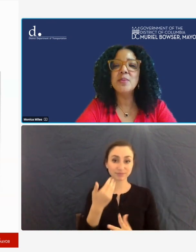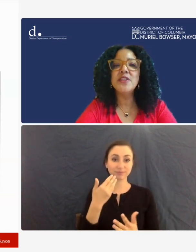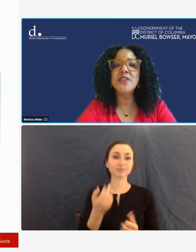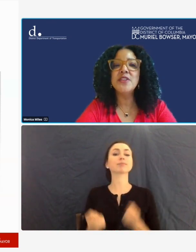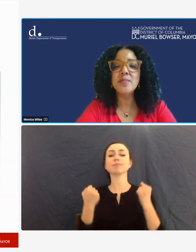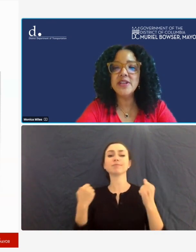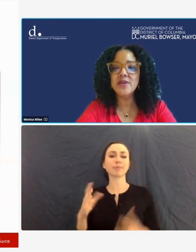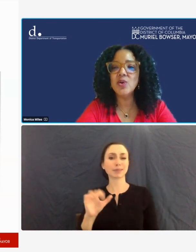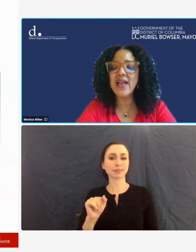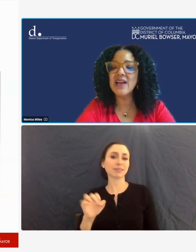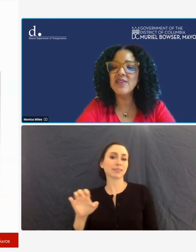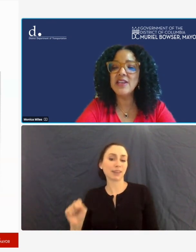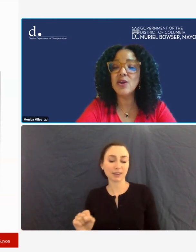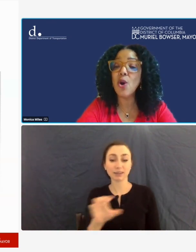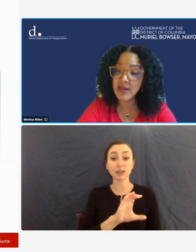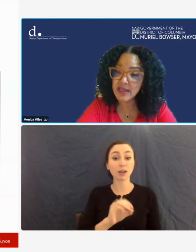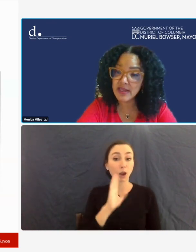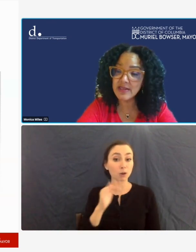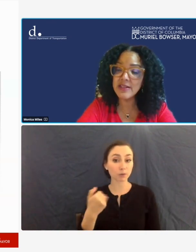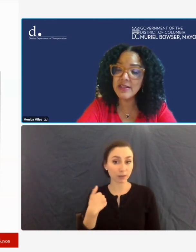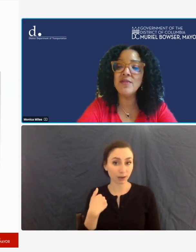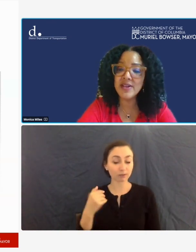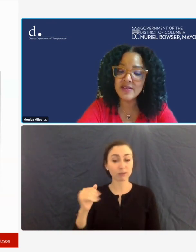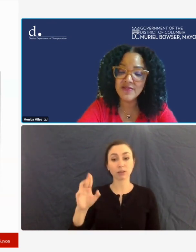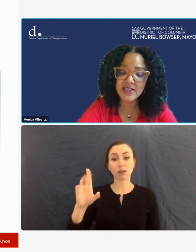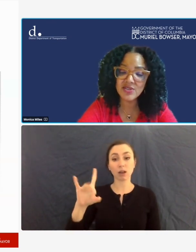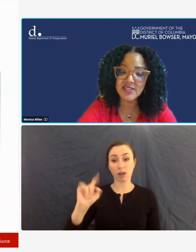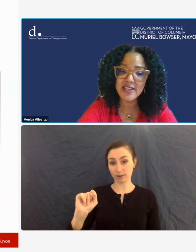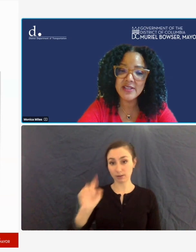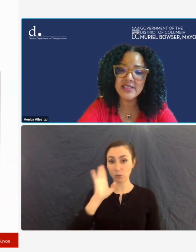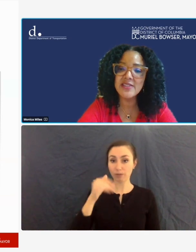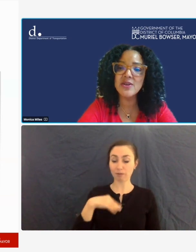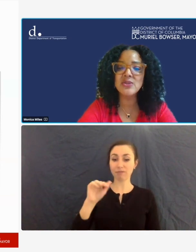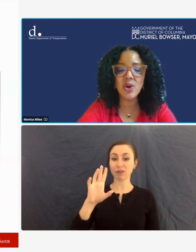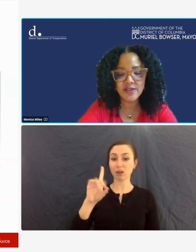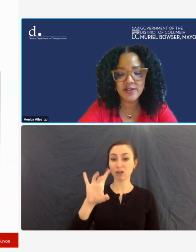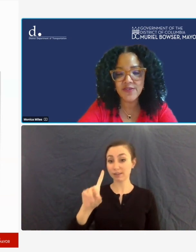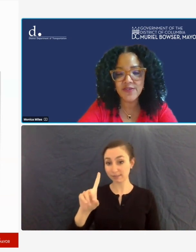the company will have an audit will have audited financial statements and those audited financial